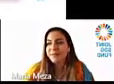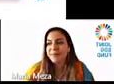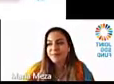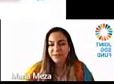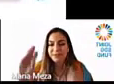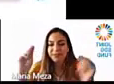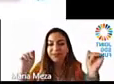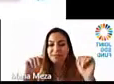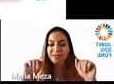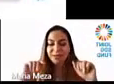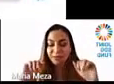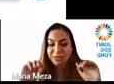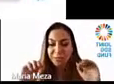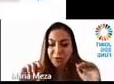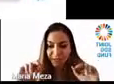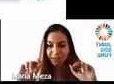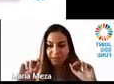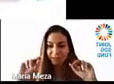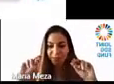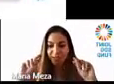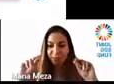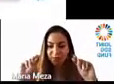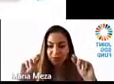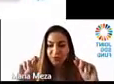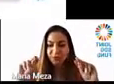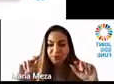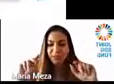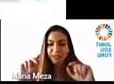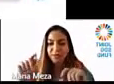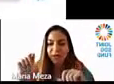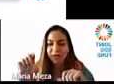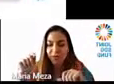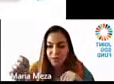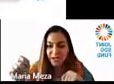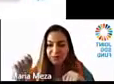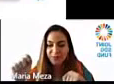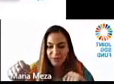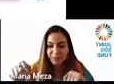Perfect, so I can't see you, but I'm going to give you about two seconds to take a pencil or